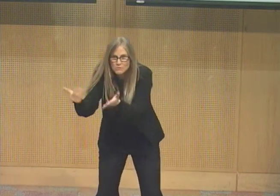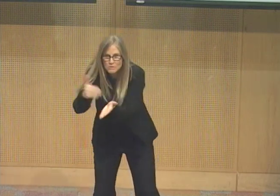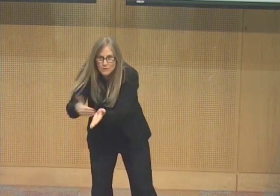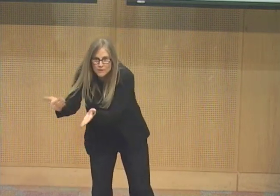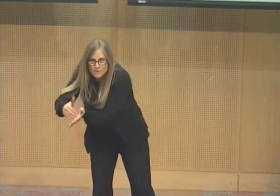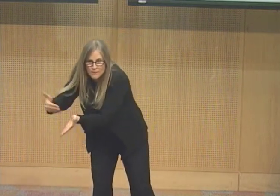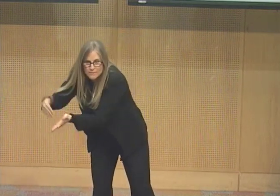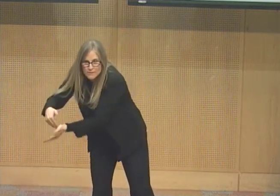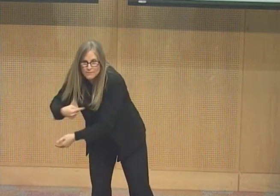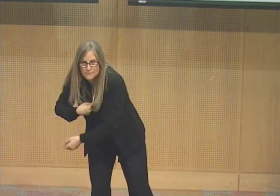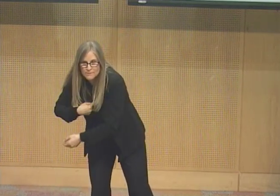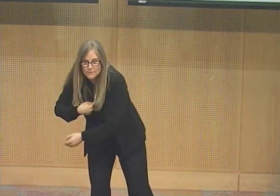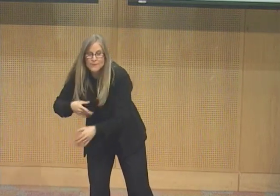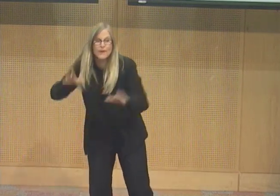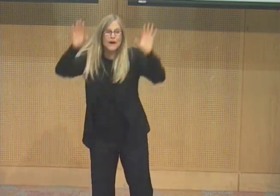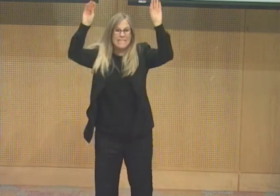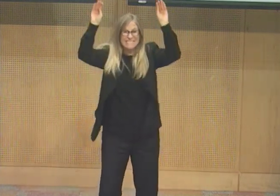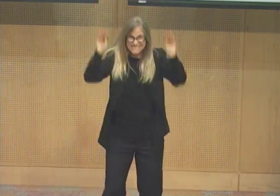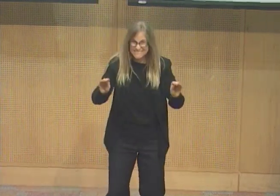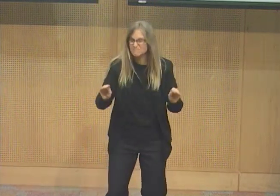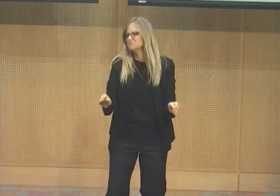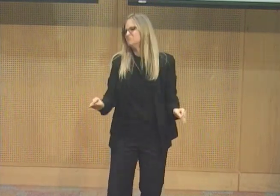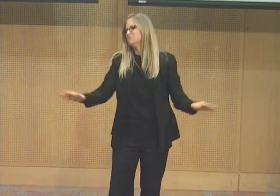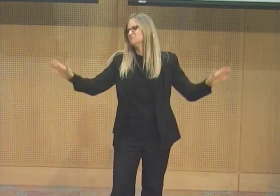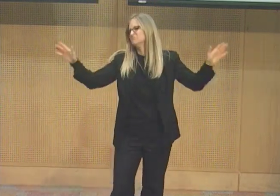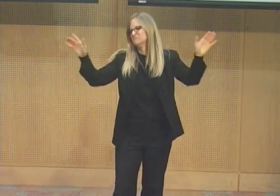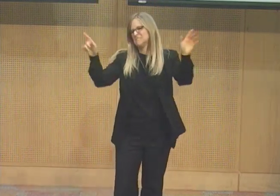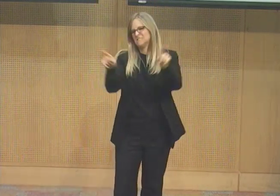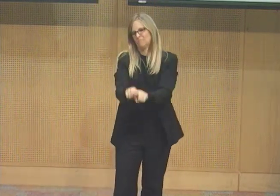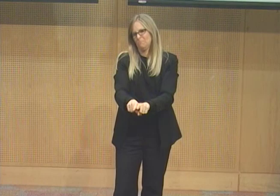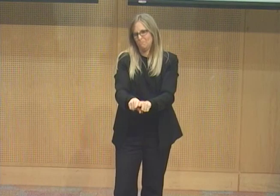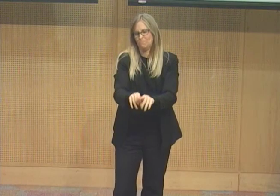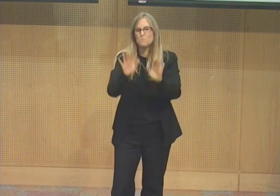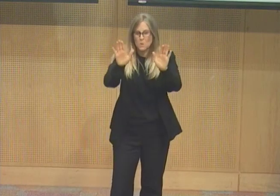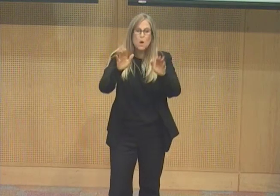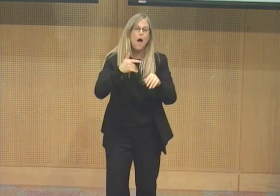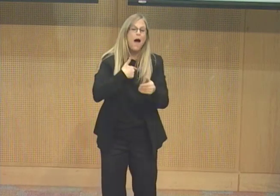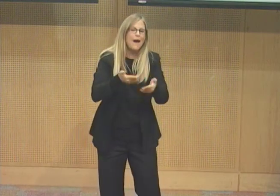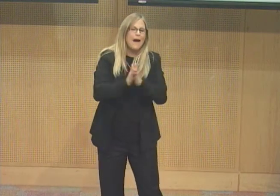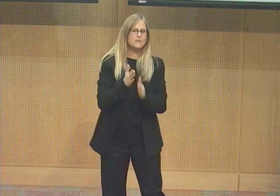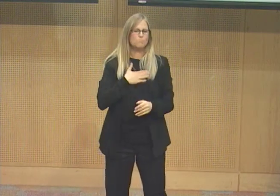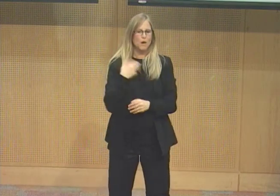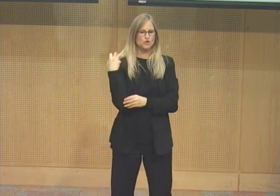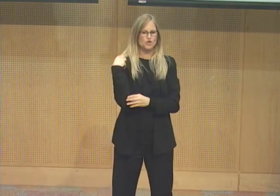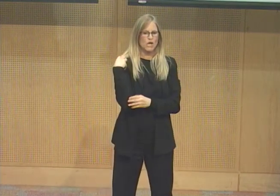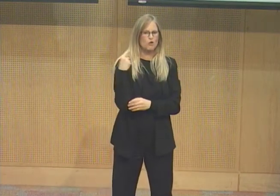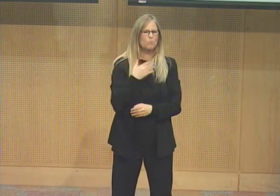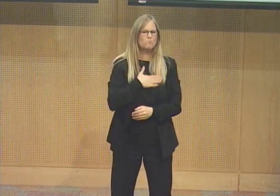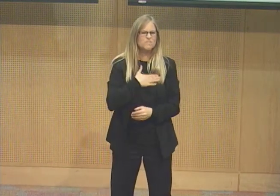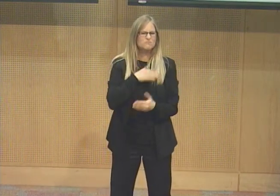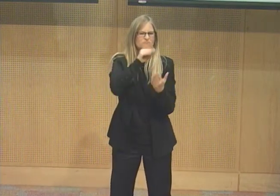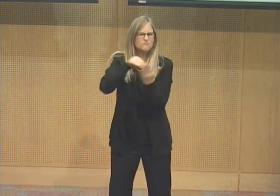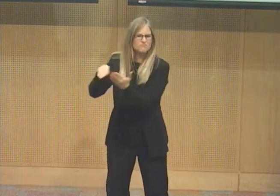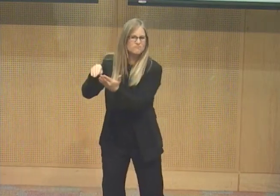86 articles, I went through them 3 times, analyzed them at the lexical level again.